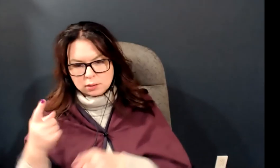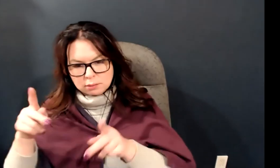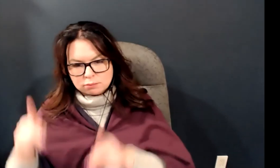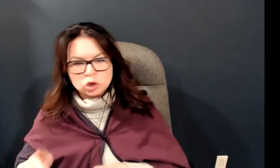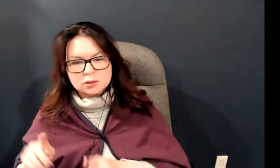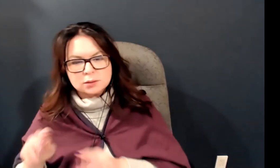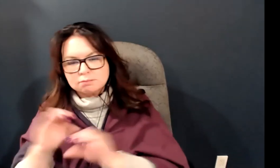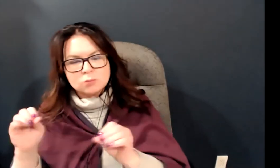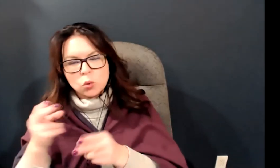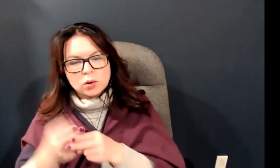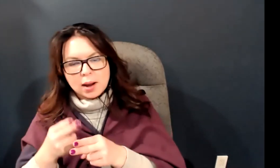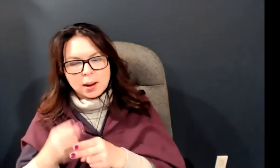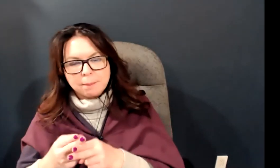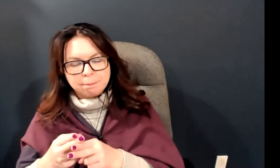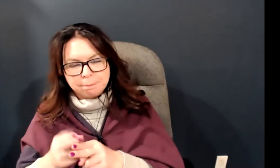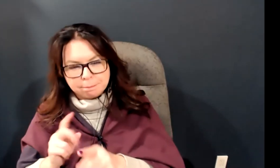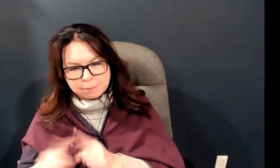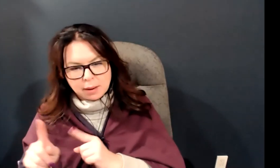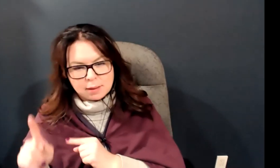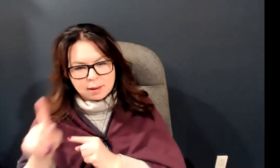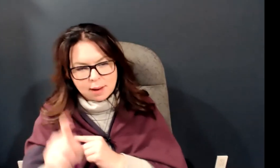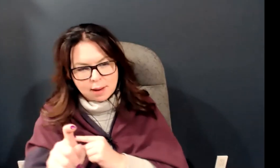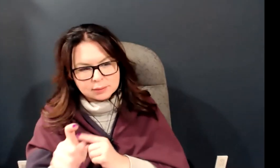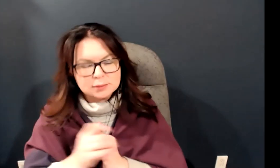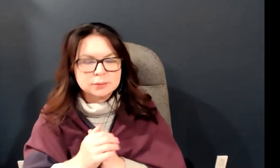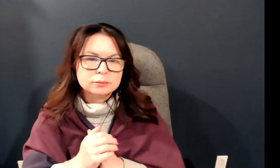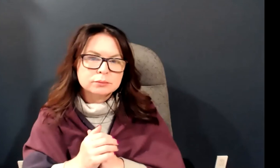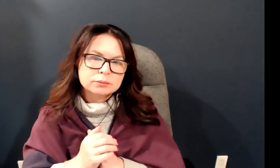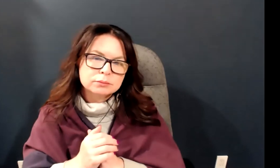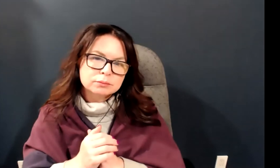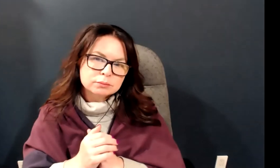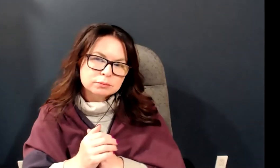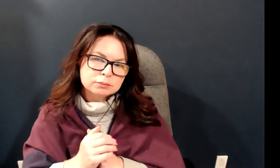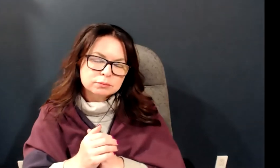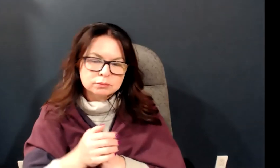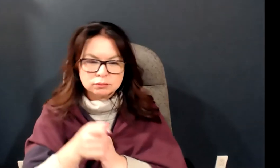but the first one I wanna, I wanna jump in and read you some of these questions, one